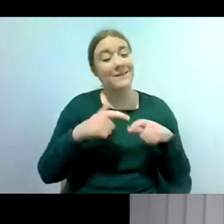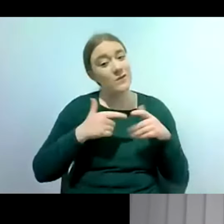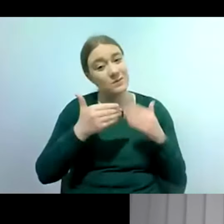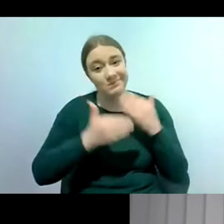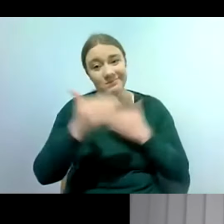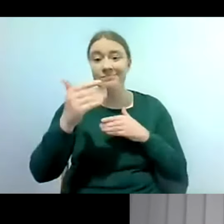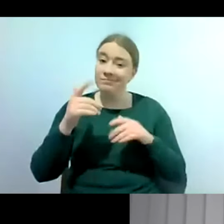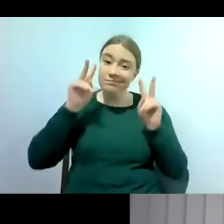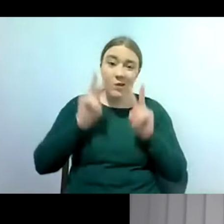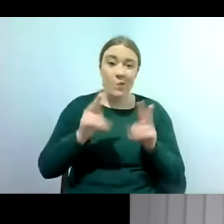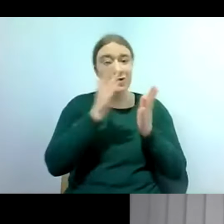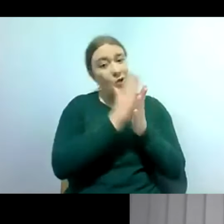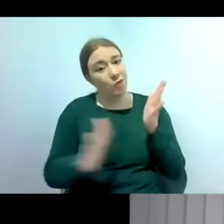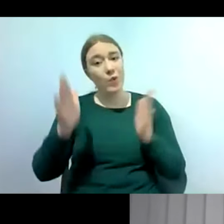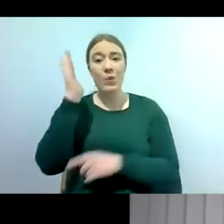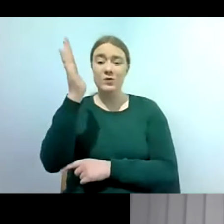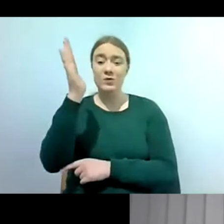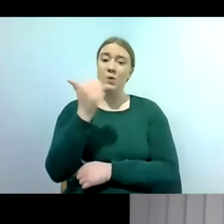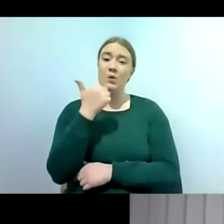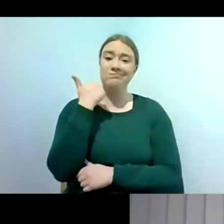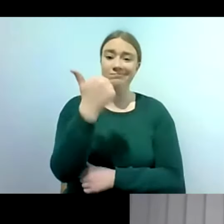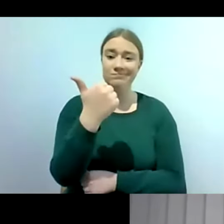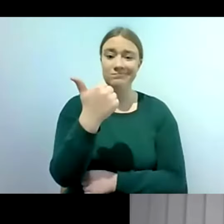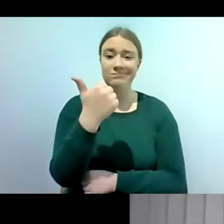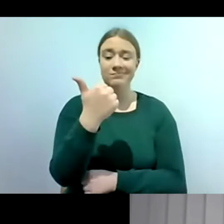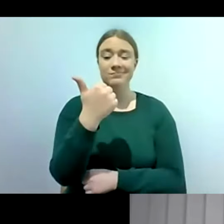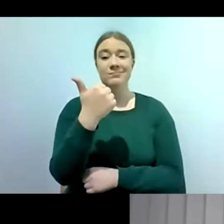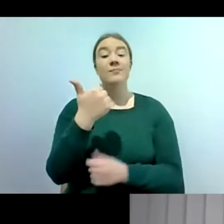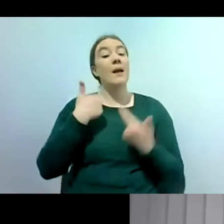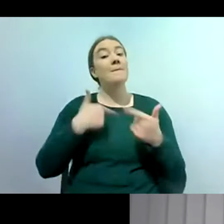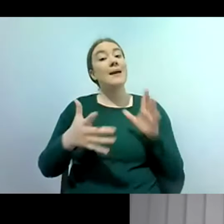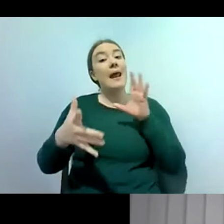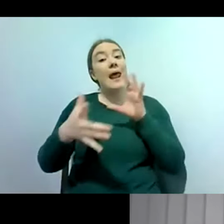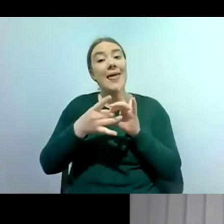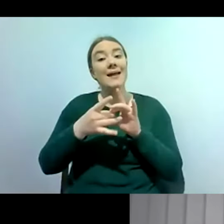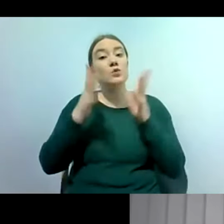of the talk um i have put a link to a survey about the event in the text box